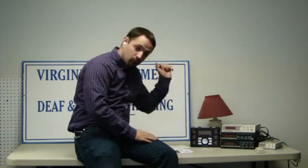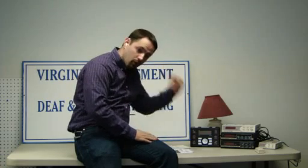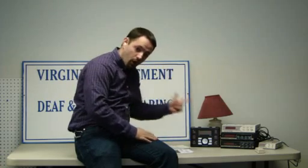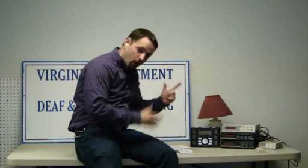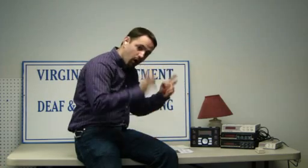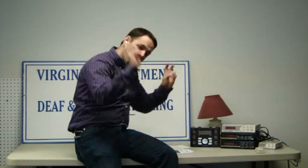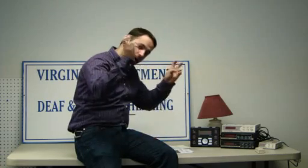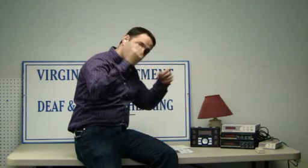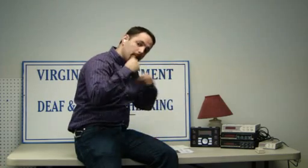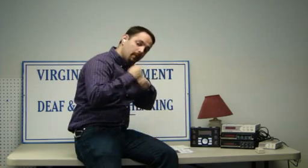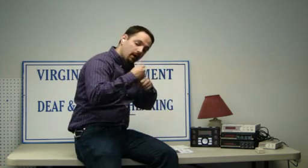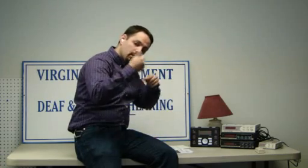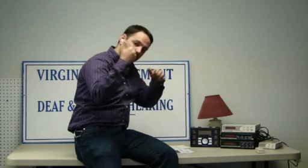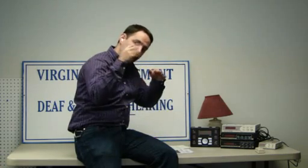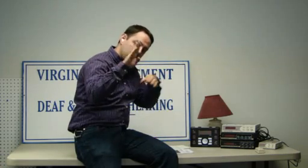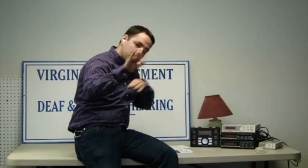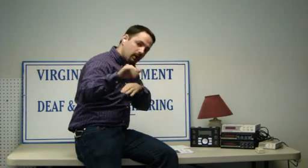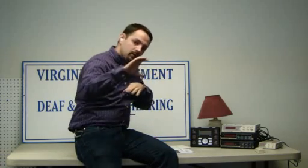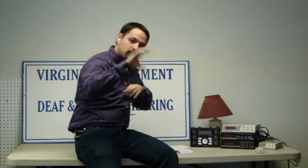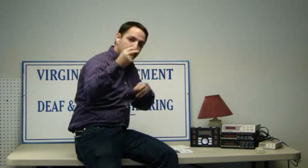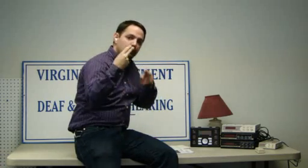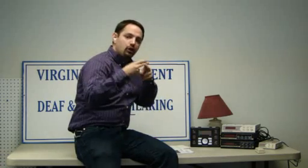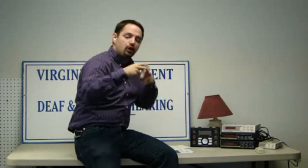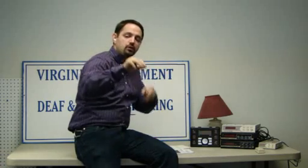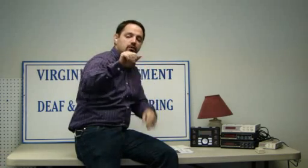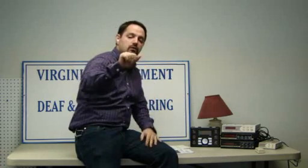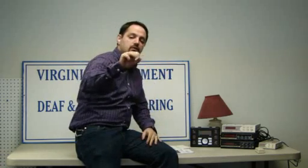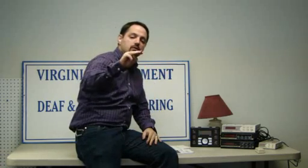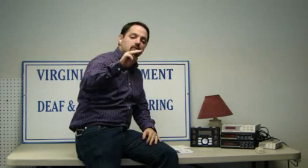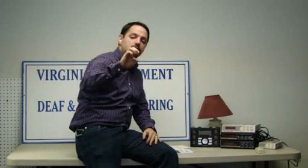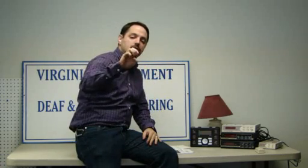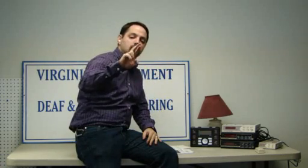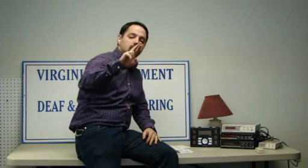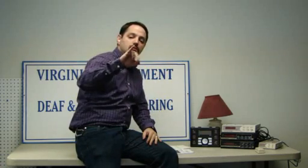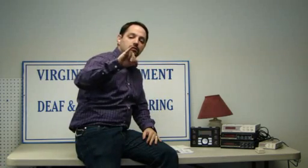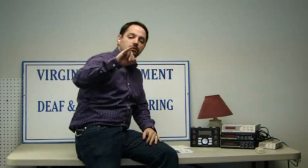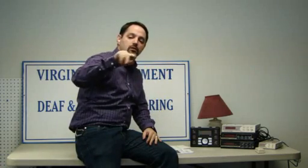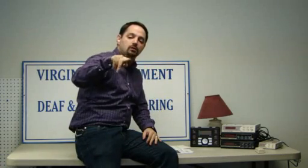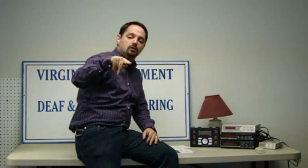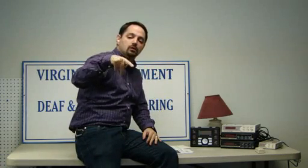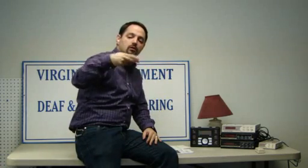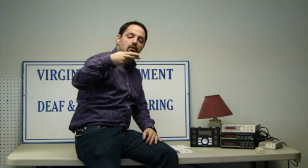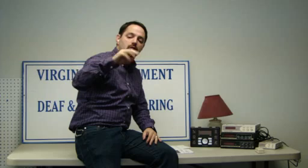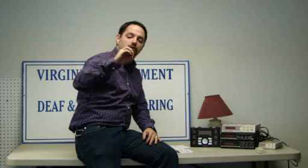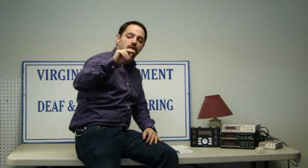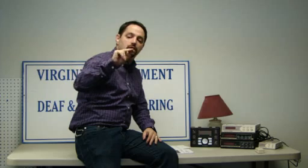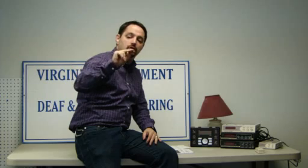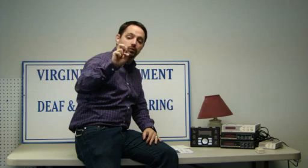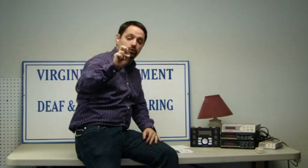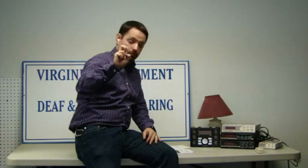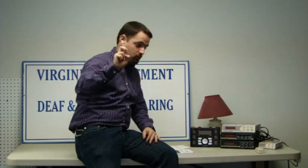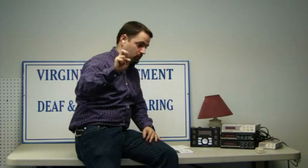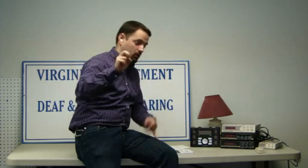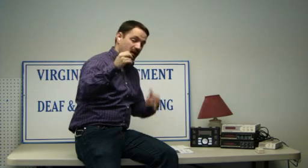All made by a company called Ameriphone